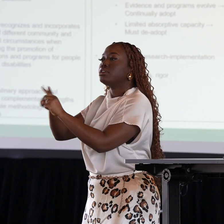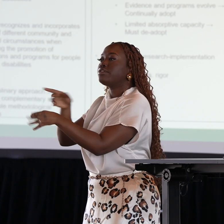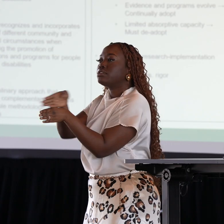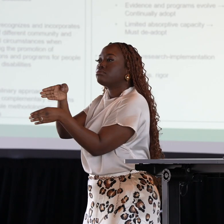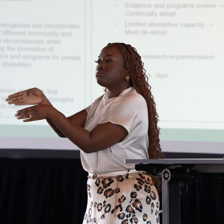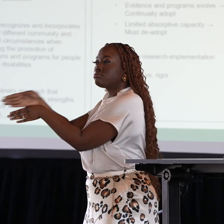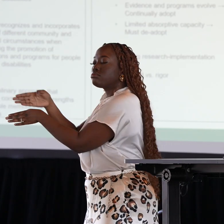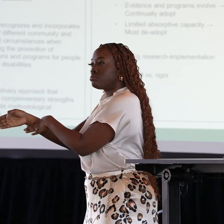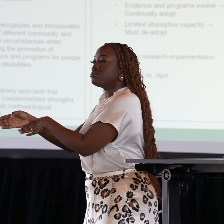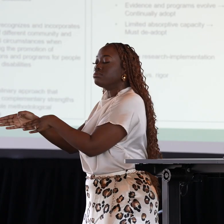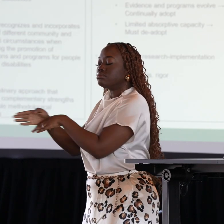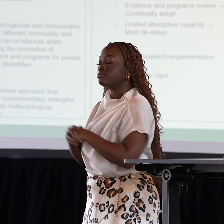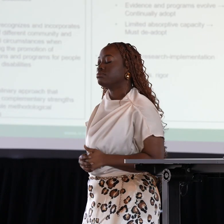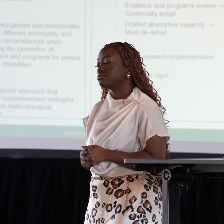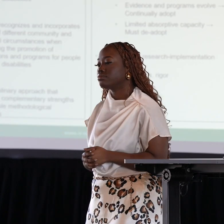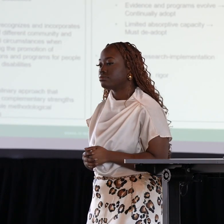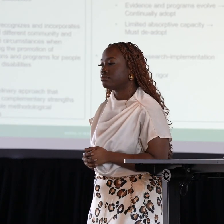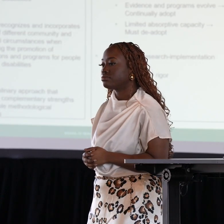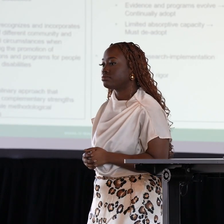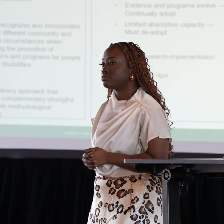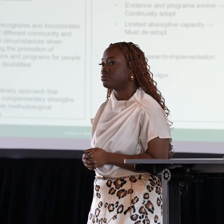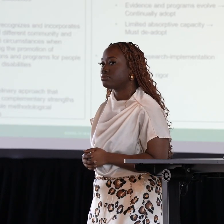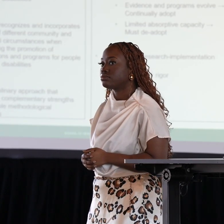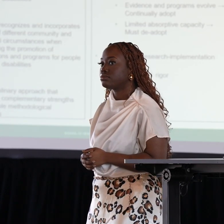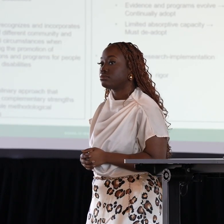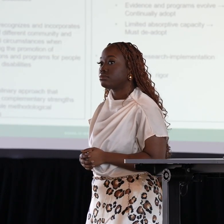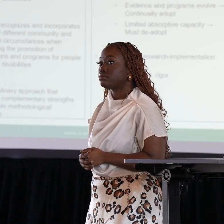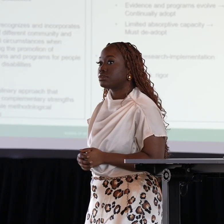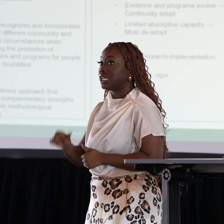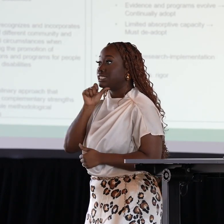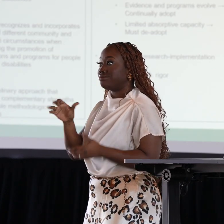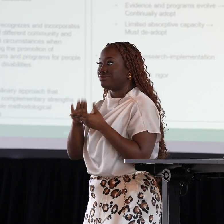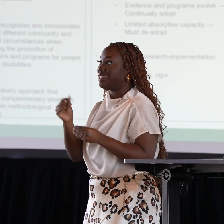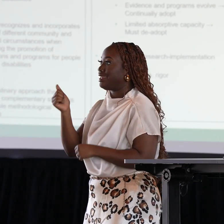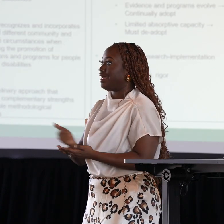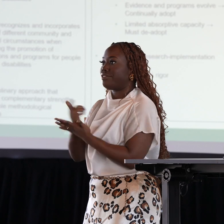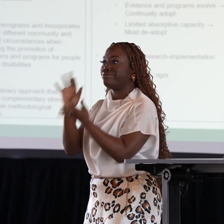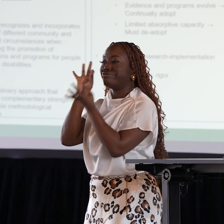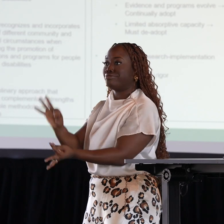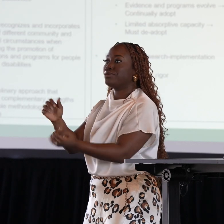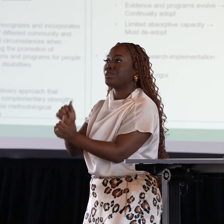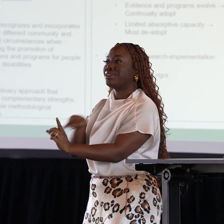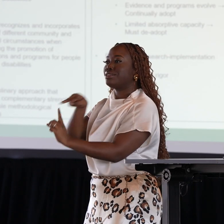areas and paradigms. Now that's not to say that everything is perfect with implementation science and there aren't